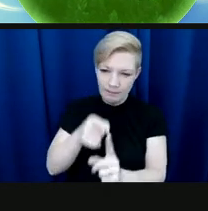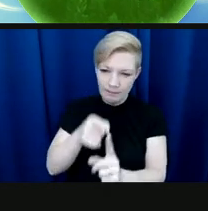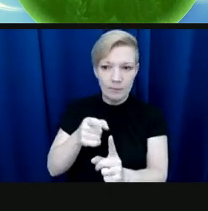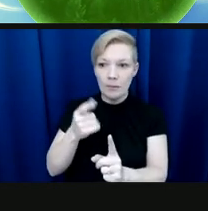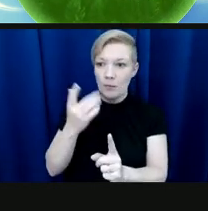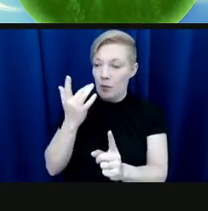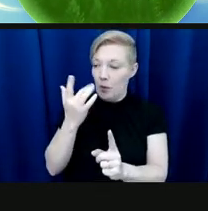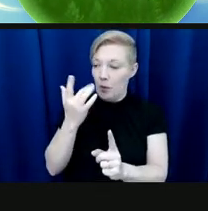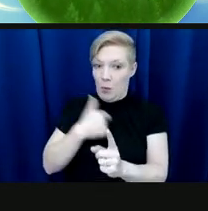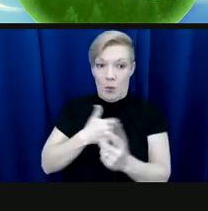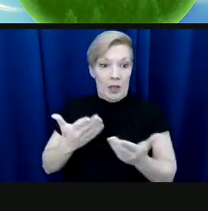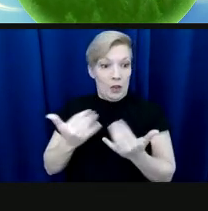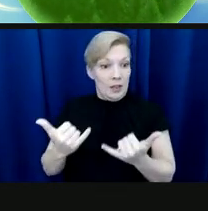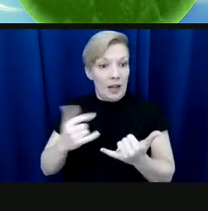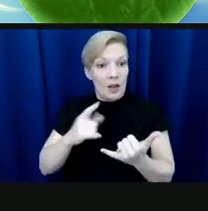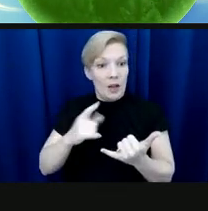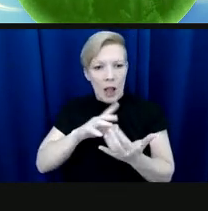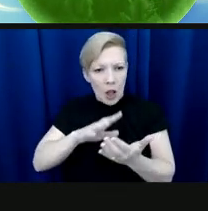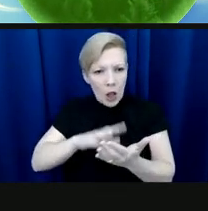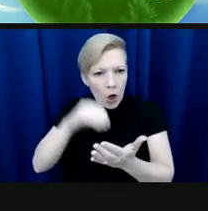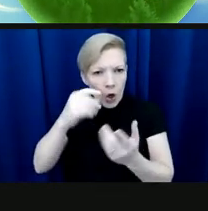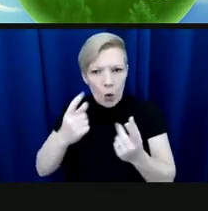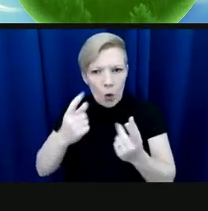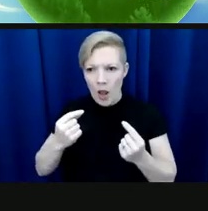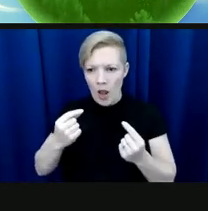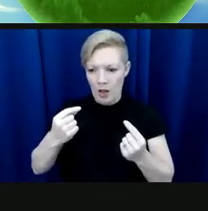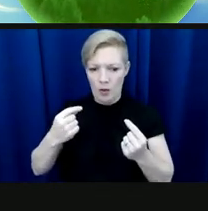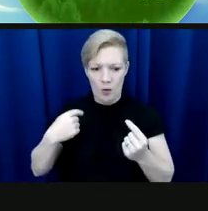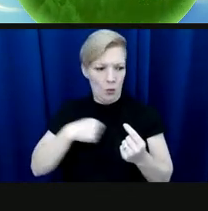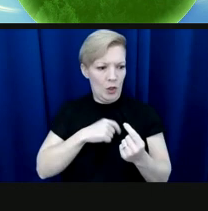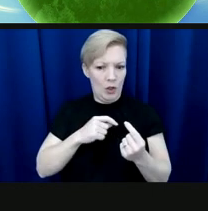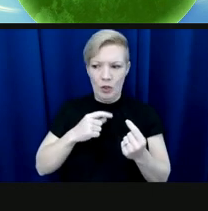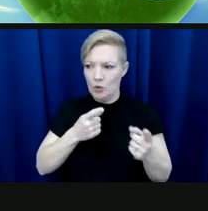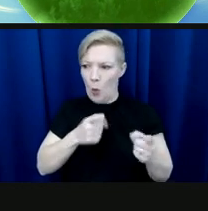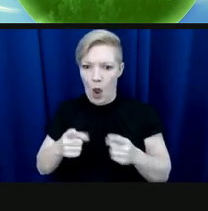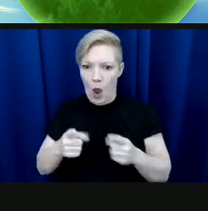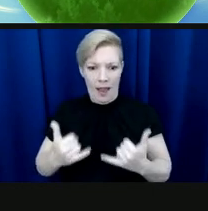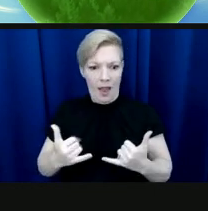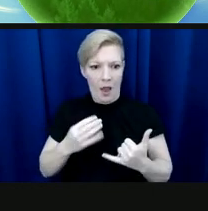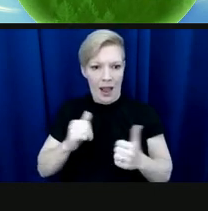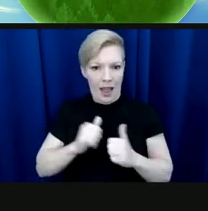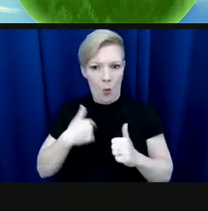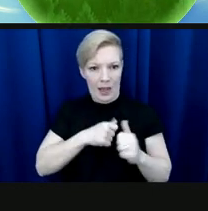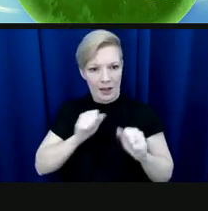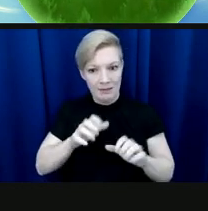that we're in so we can act on this moment that we're in. So welcome Al, thank you for today. Mr. Roker: I'm thrilled to be here